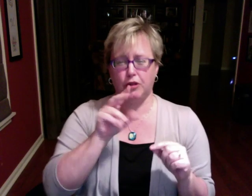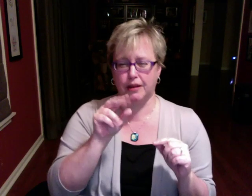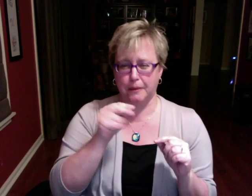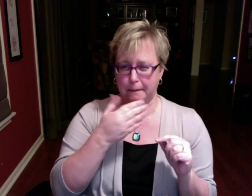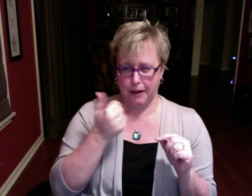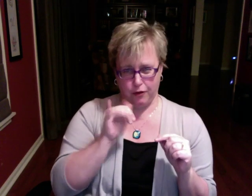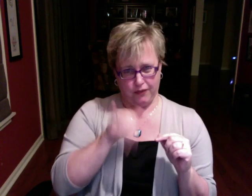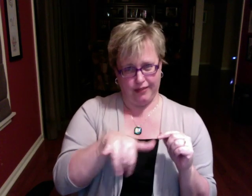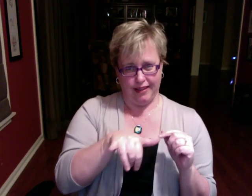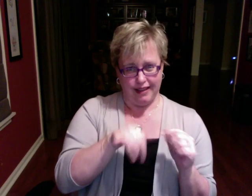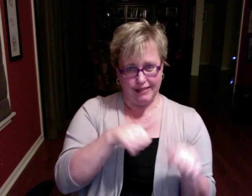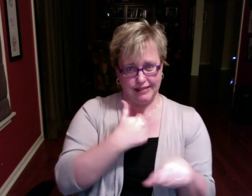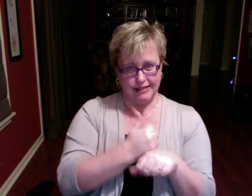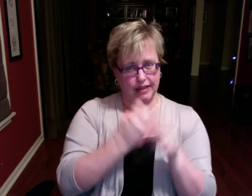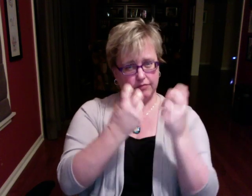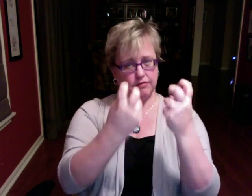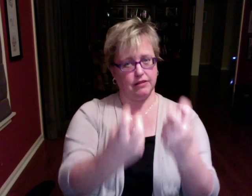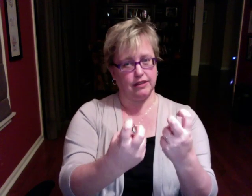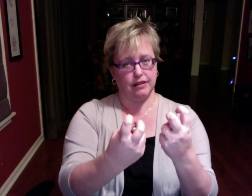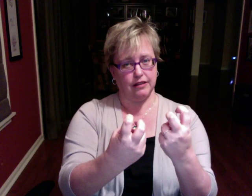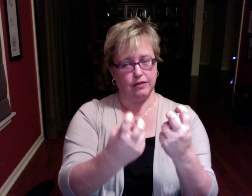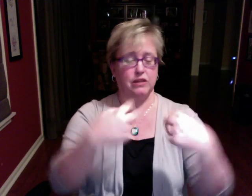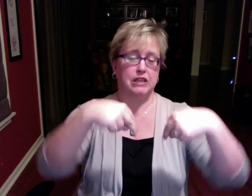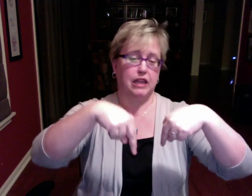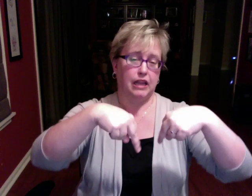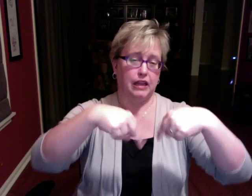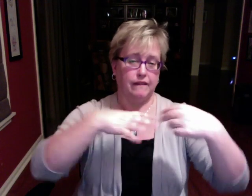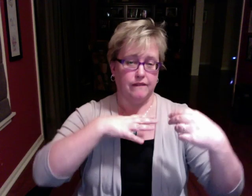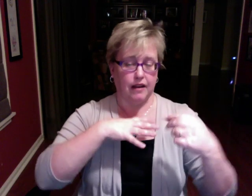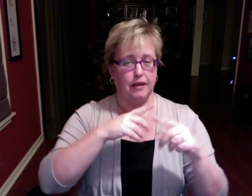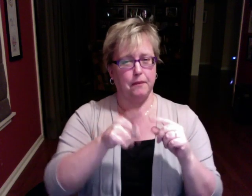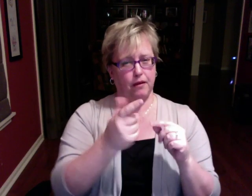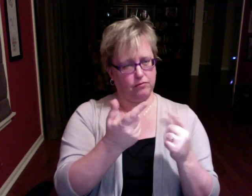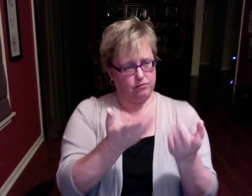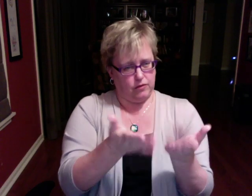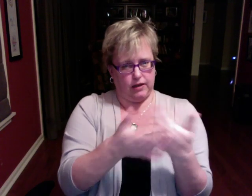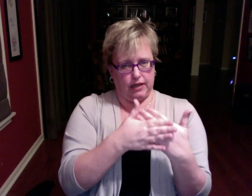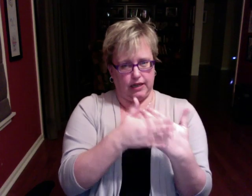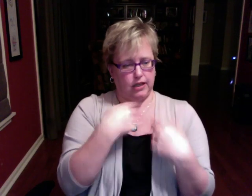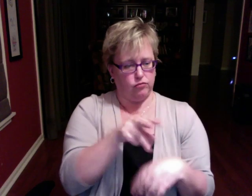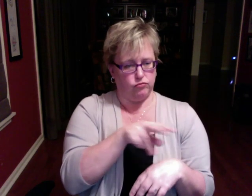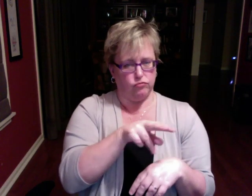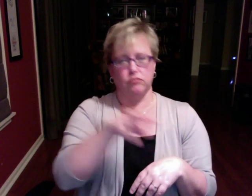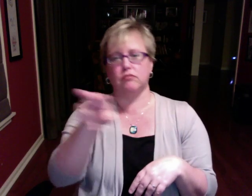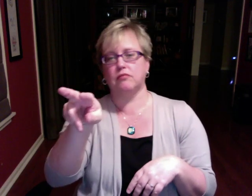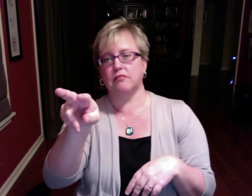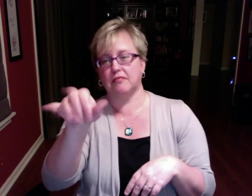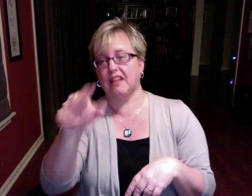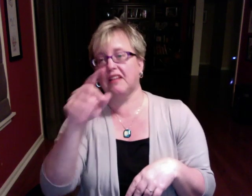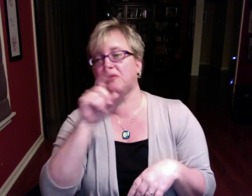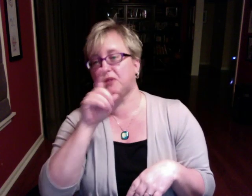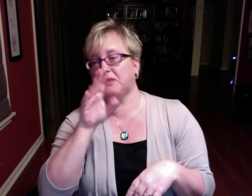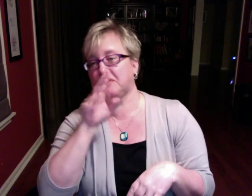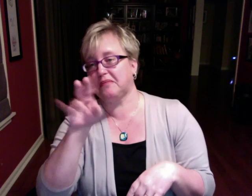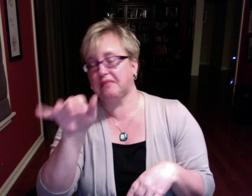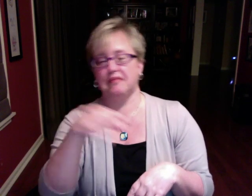But after experiencing this - I realize the set up we had was perfect. The interpreters sitting right next to each other. I suppose if they were standing, it’d be okay. But right next to each other, near me. I could watch them and then watch Hillary and Bernie live. Back and forth. Having interpreters